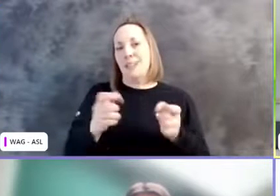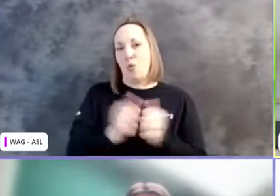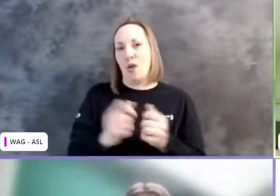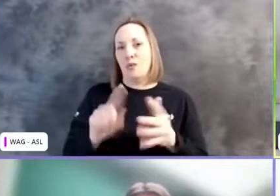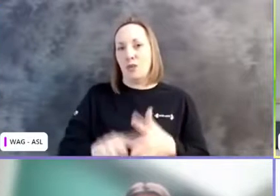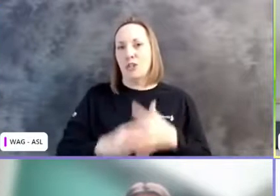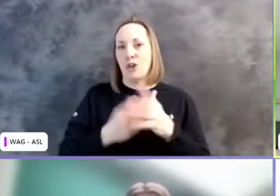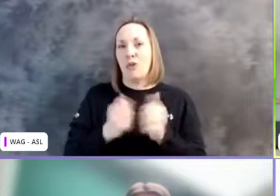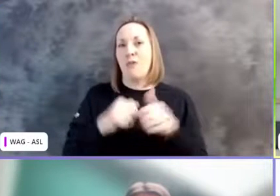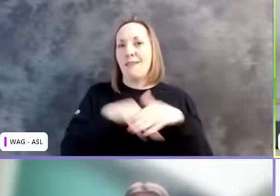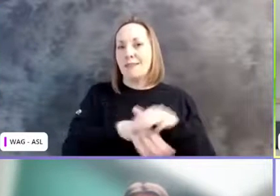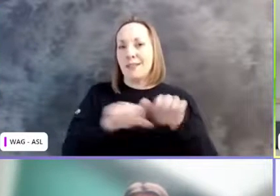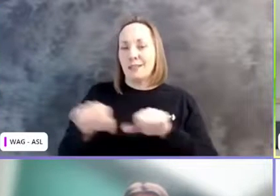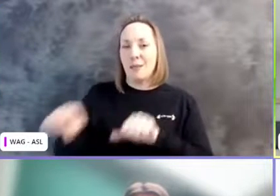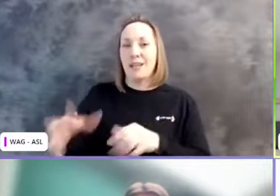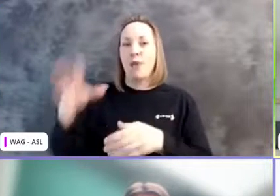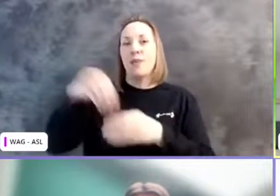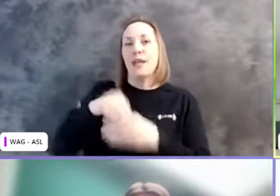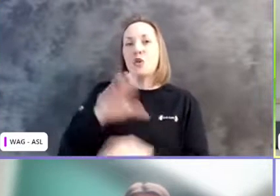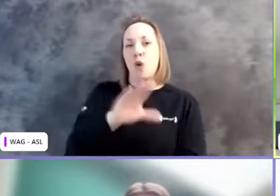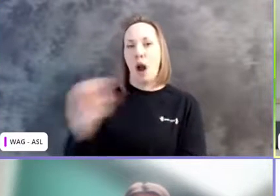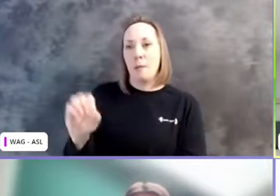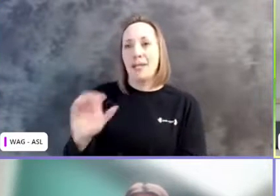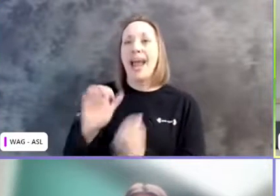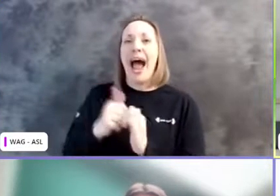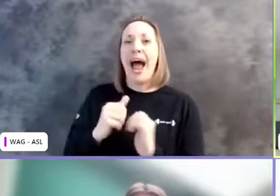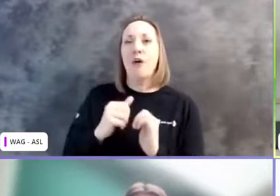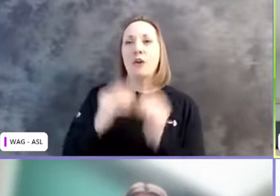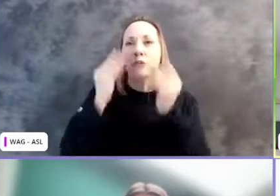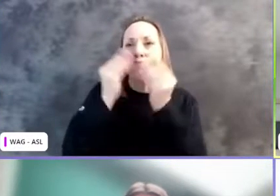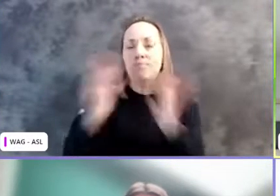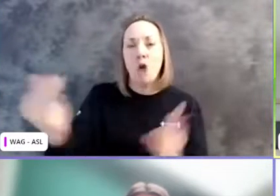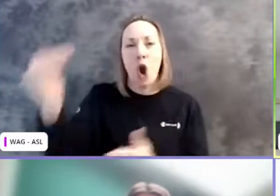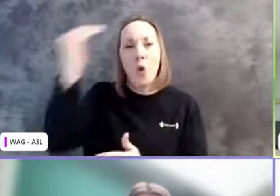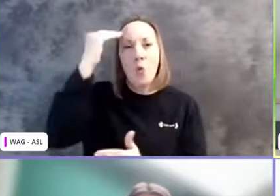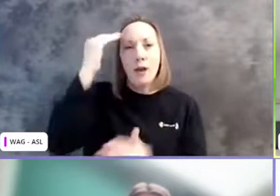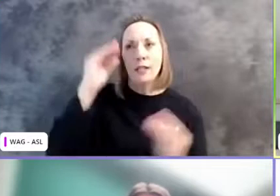probably the most monumental thing that you all deal with